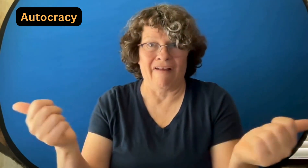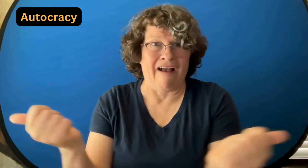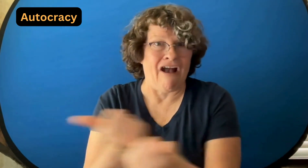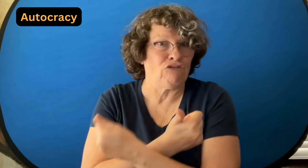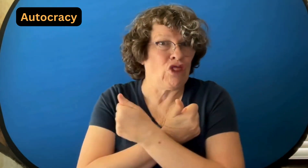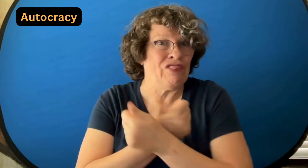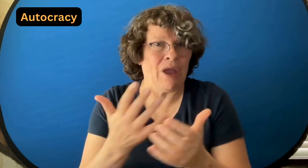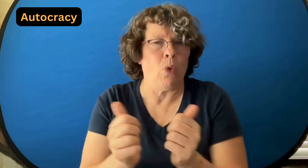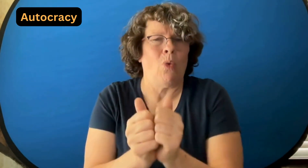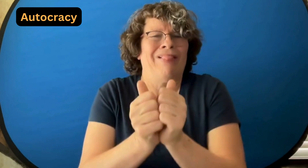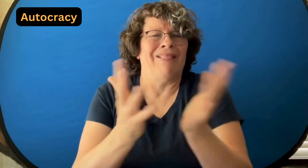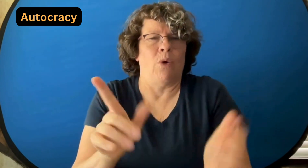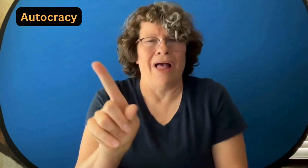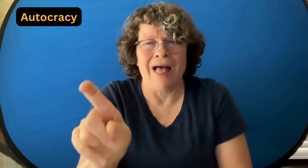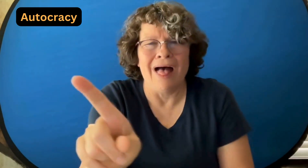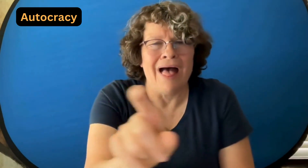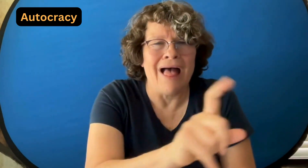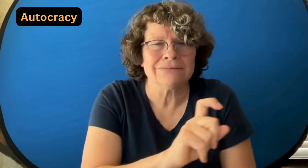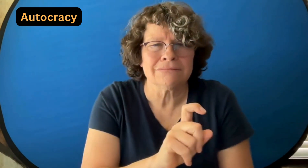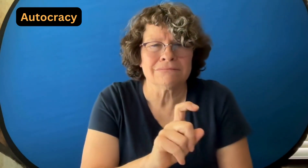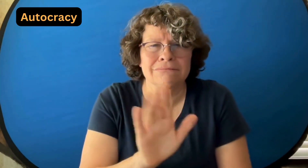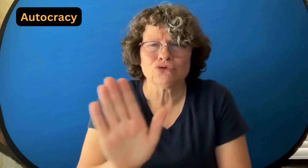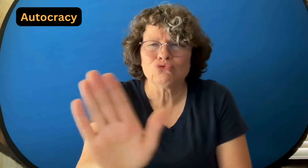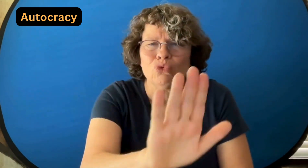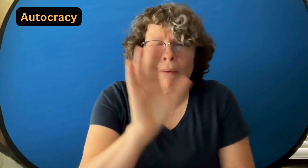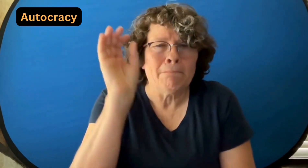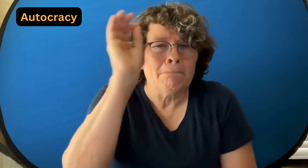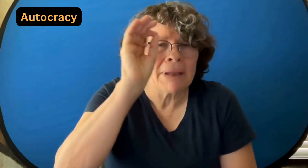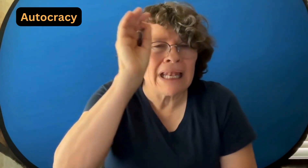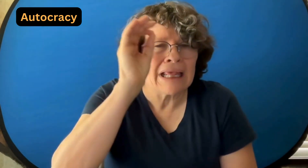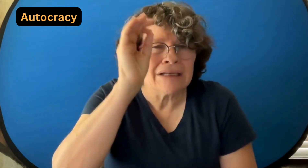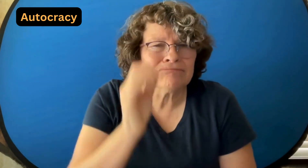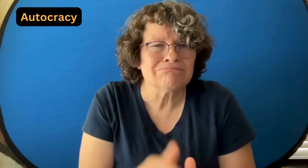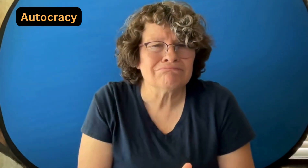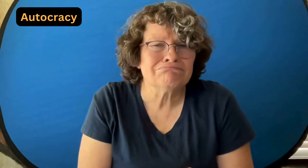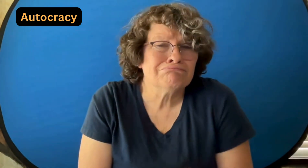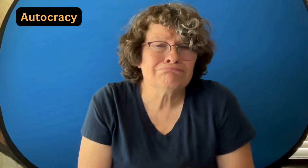without asking for your opinion.